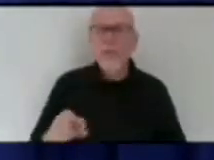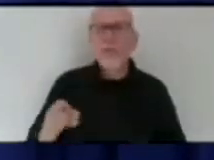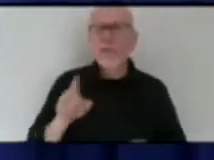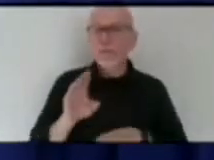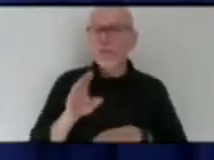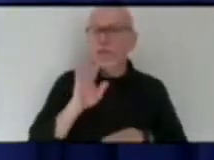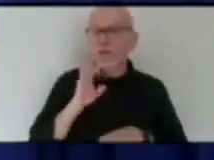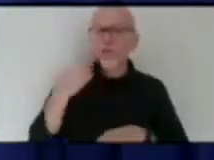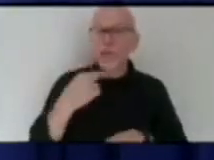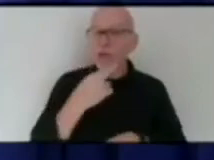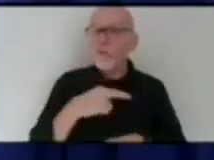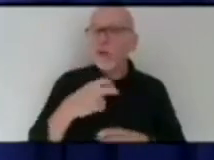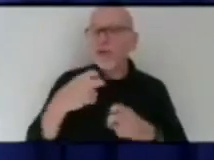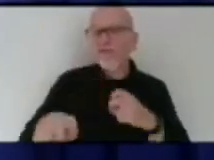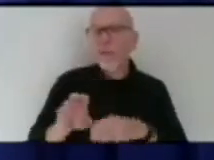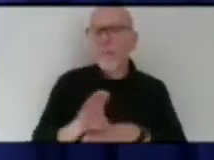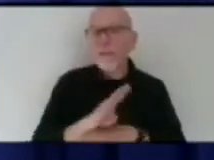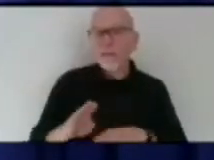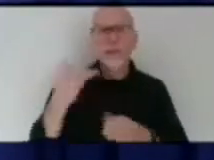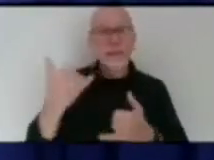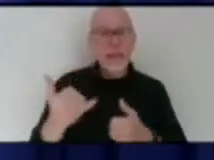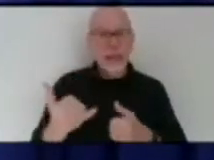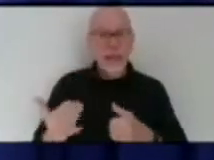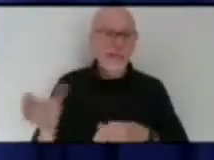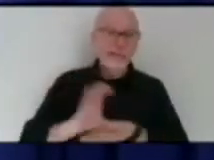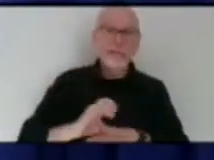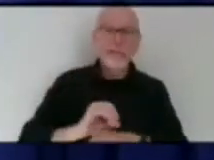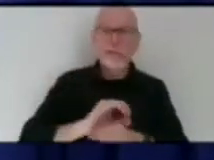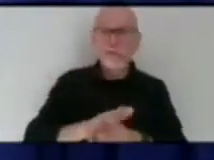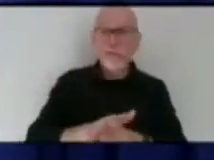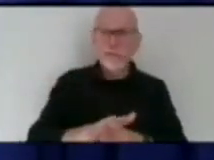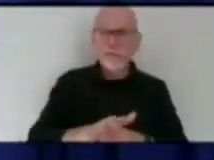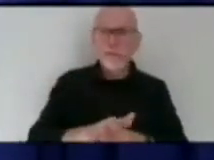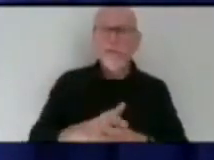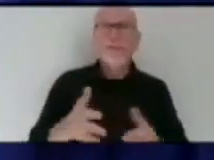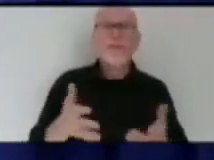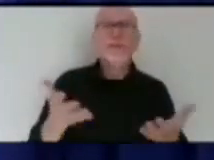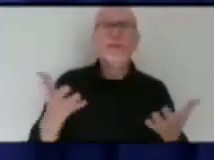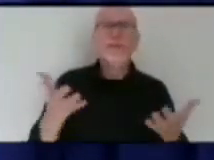be in. And then to throw this on top of it and and to say, you know, you have